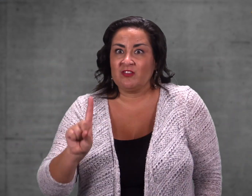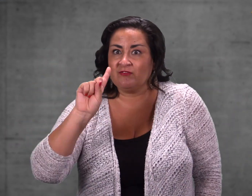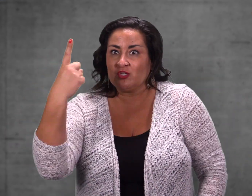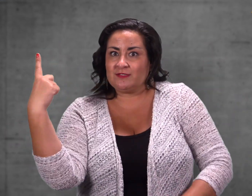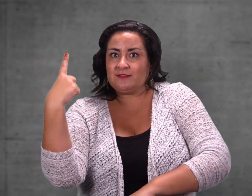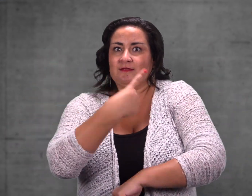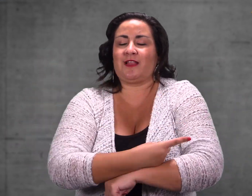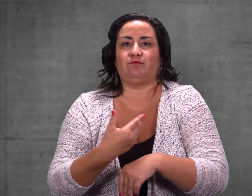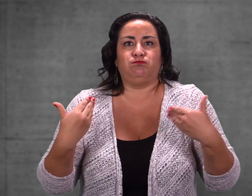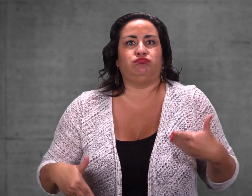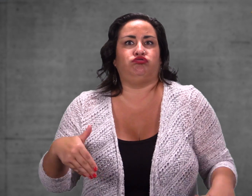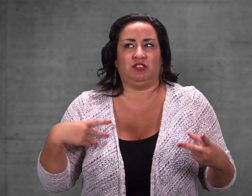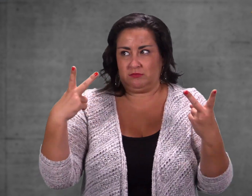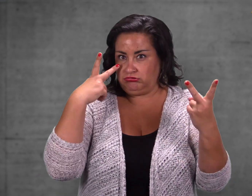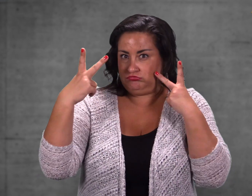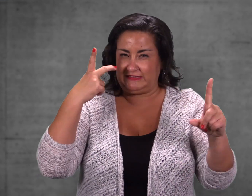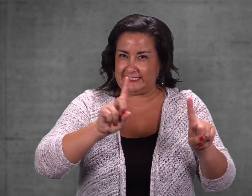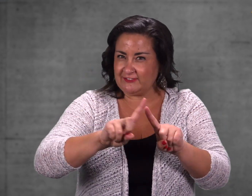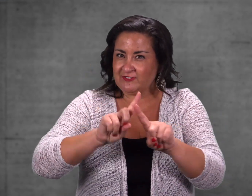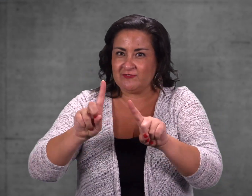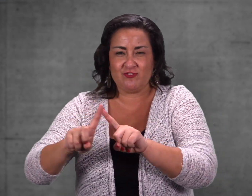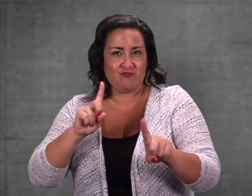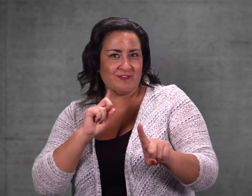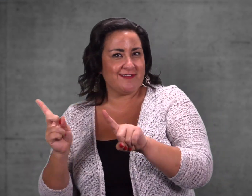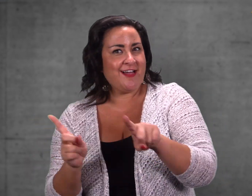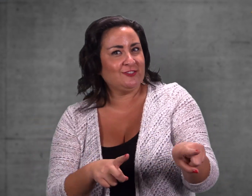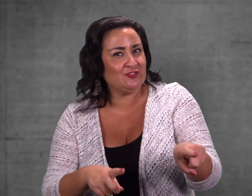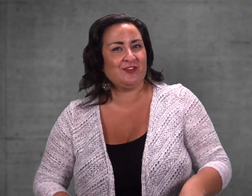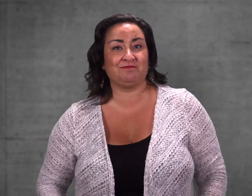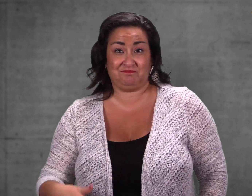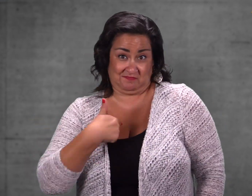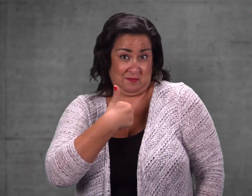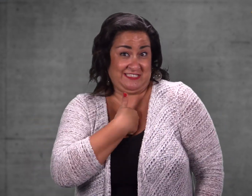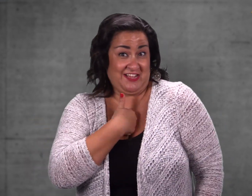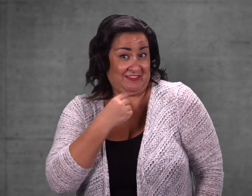The first day, wow, I saw so many varying reactions.